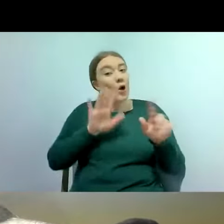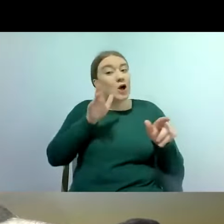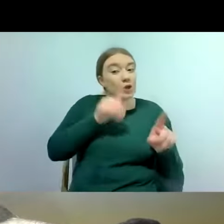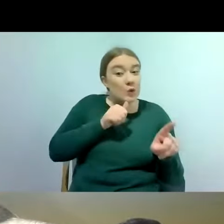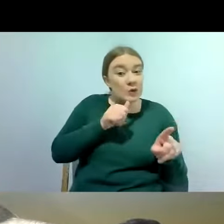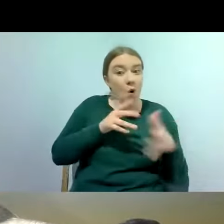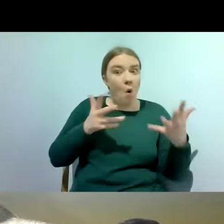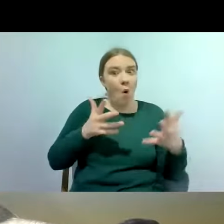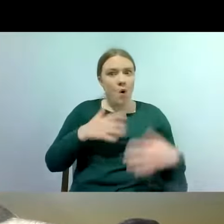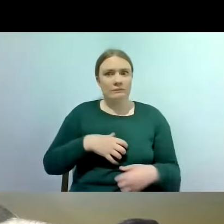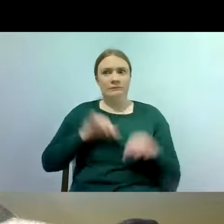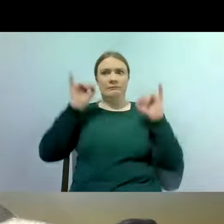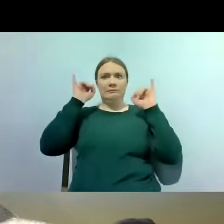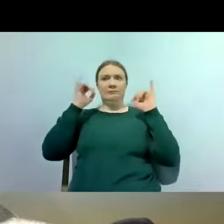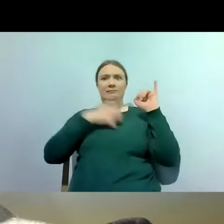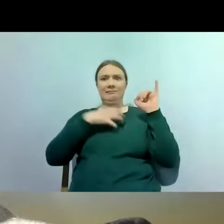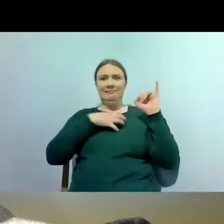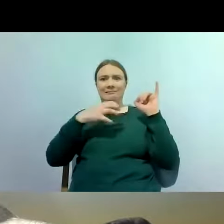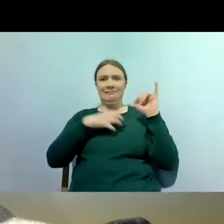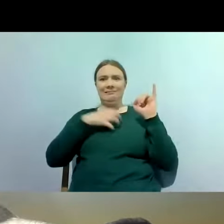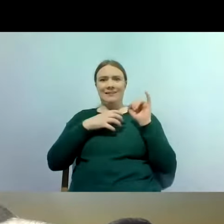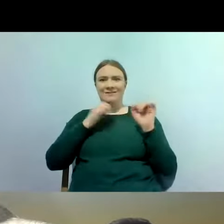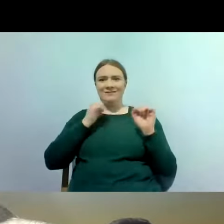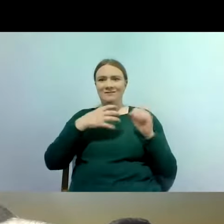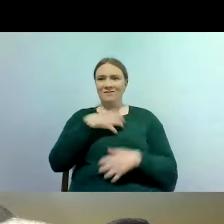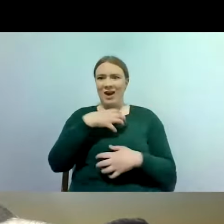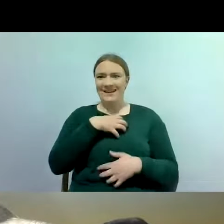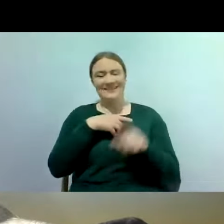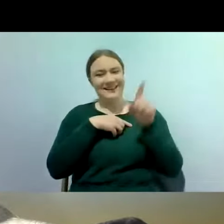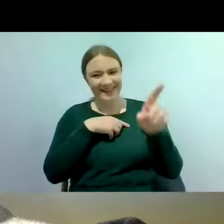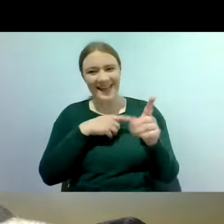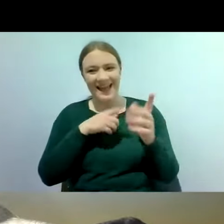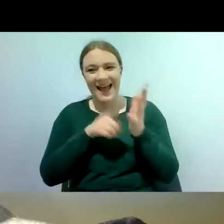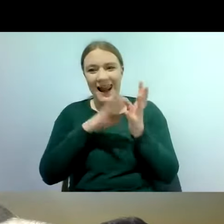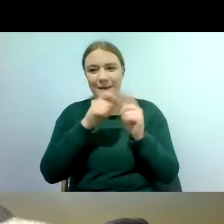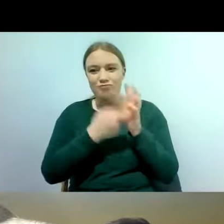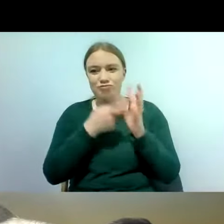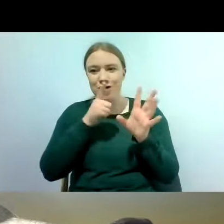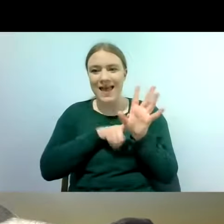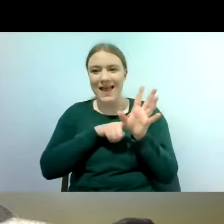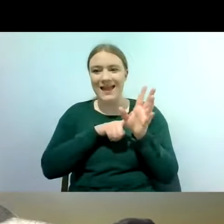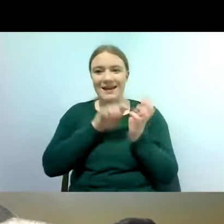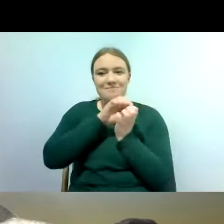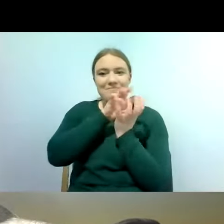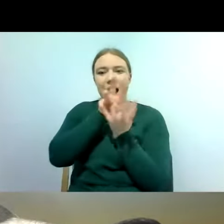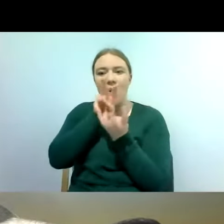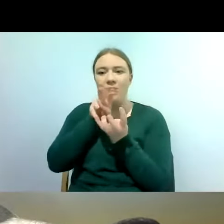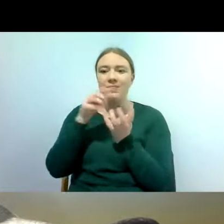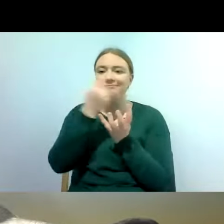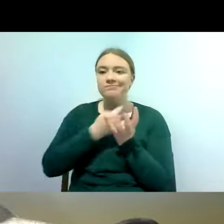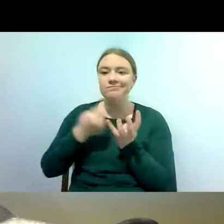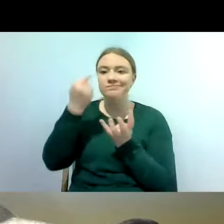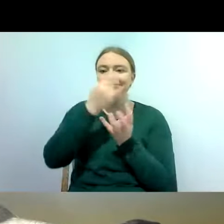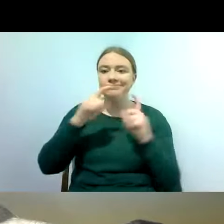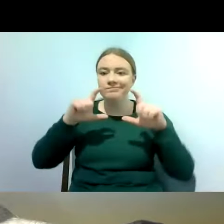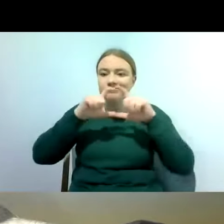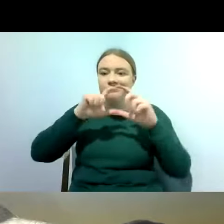or absolutely horrendous and this is the photo of a of the oral disc of a obviously lamprey and this